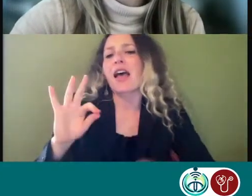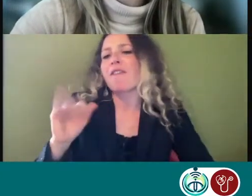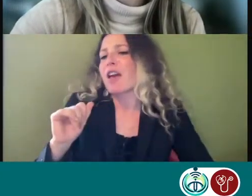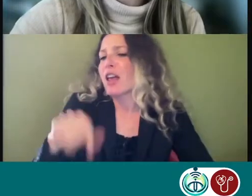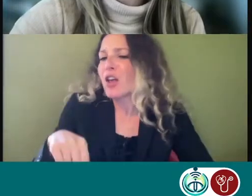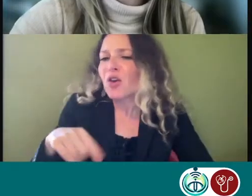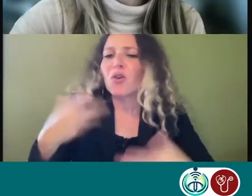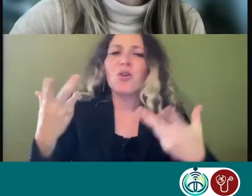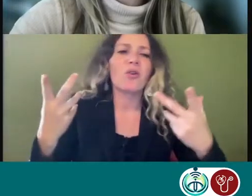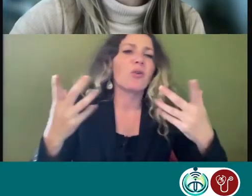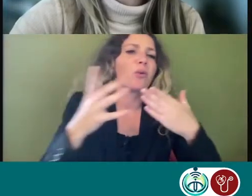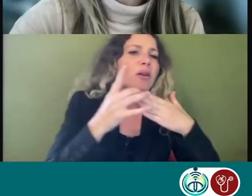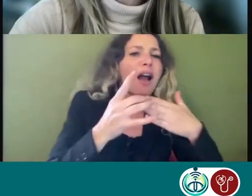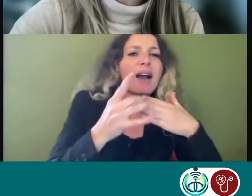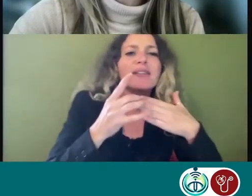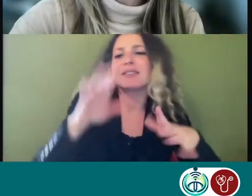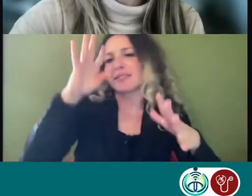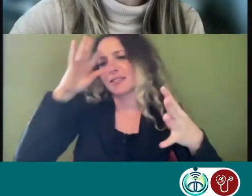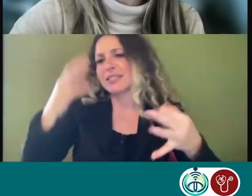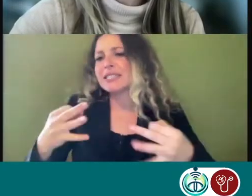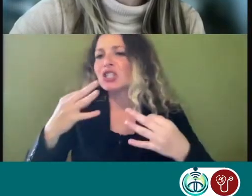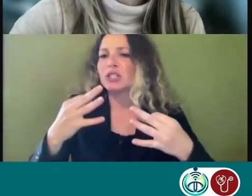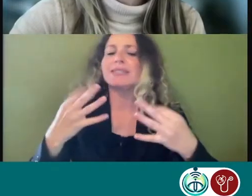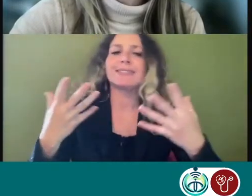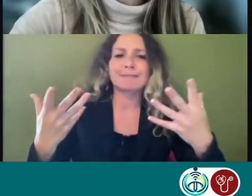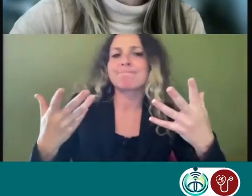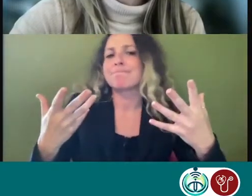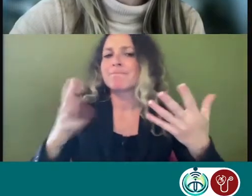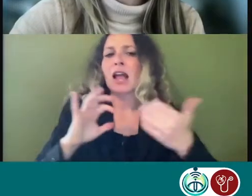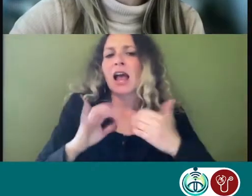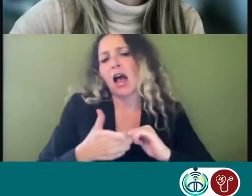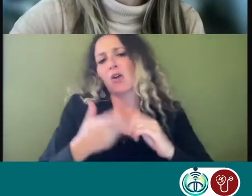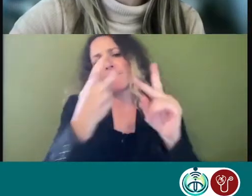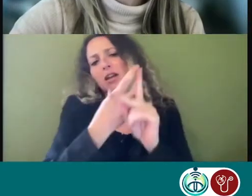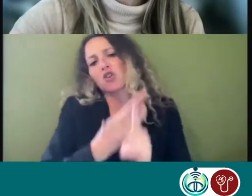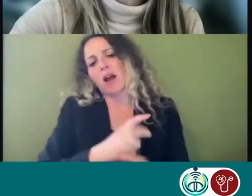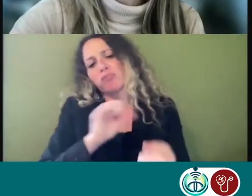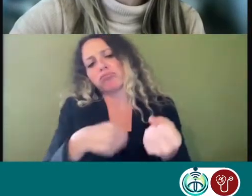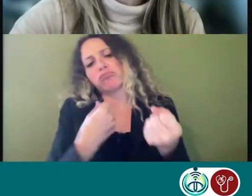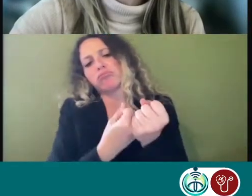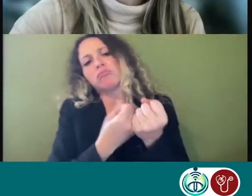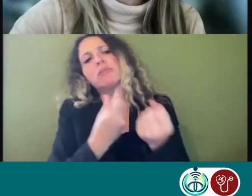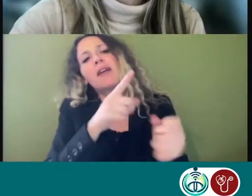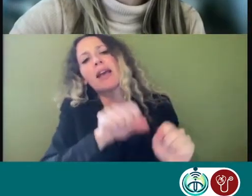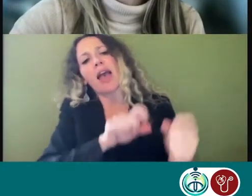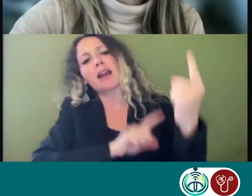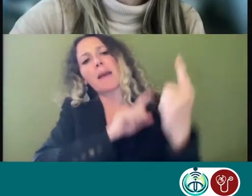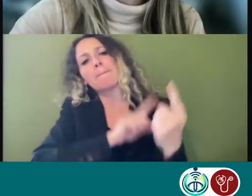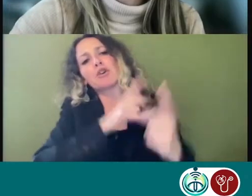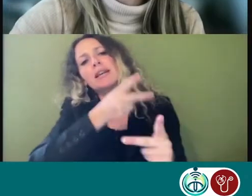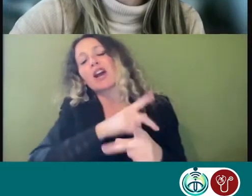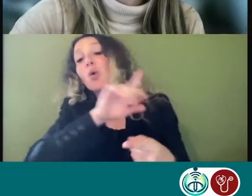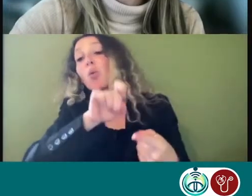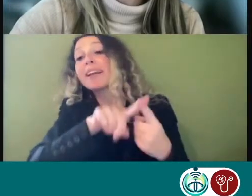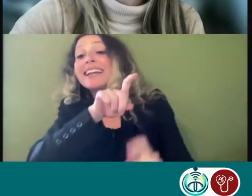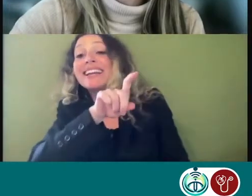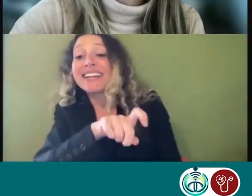but also sort of decision trees to help people figure out and be reassured that they can get in-person care when they need it or when it's better for them or better meets their